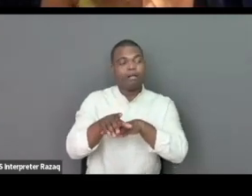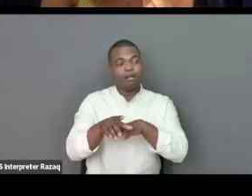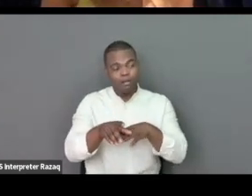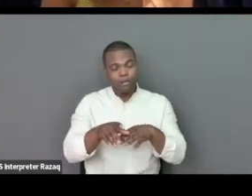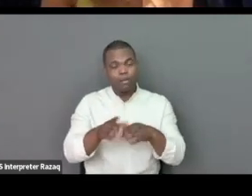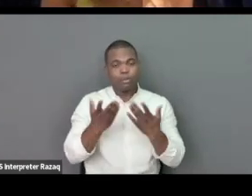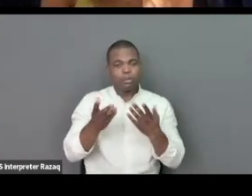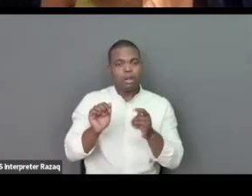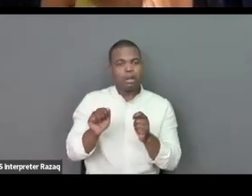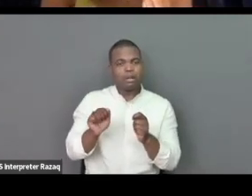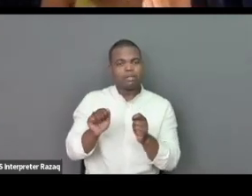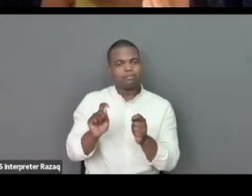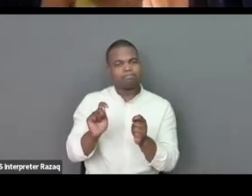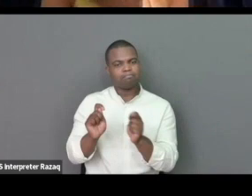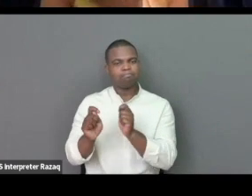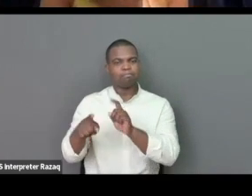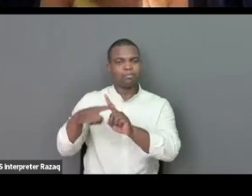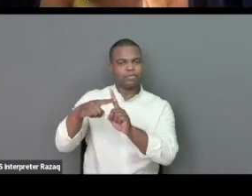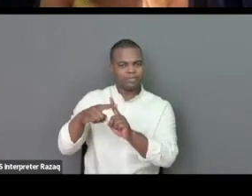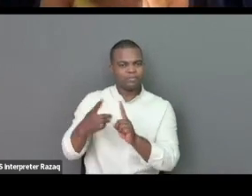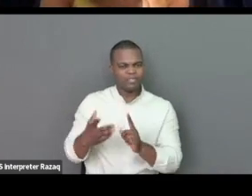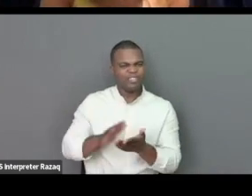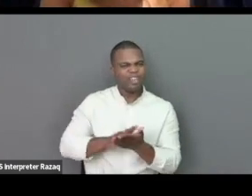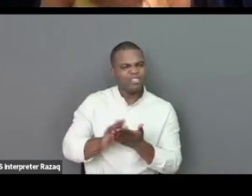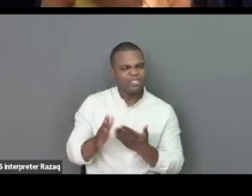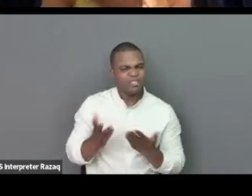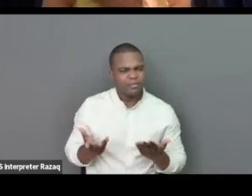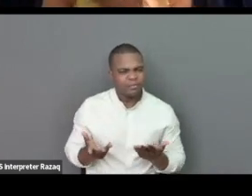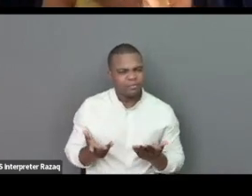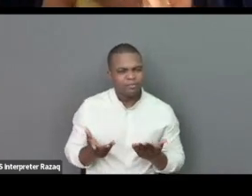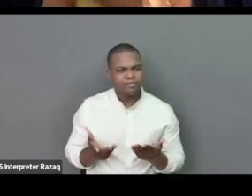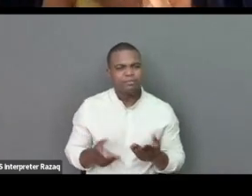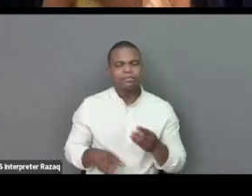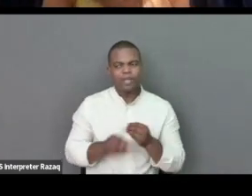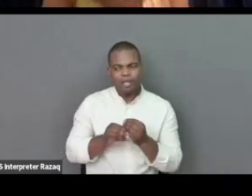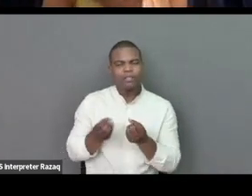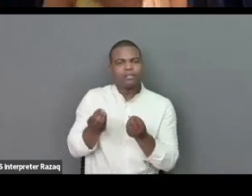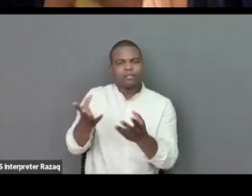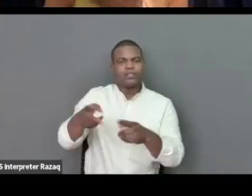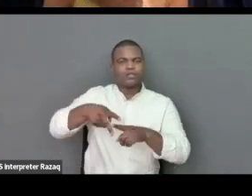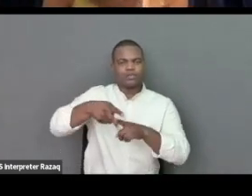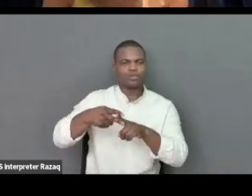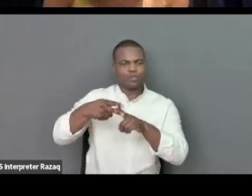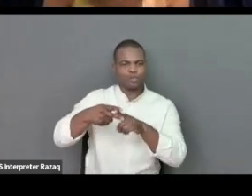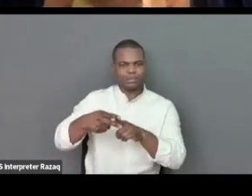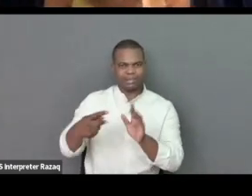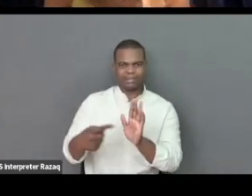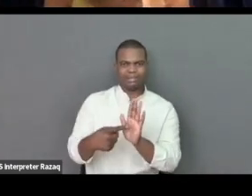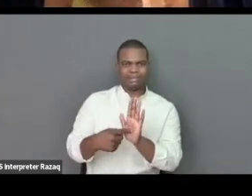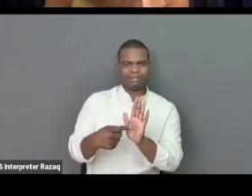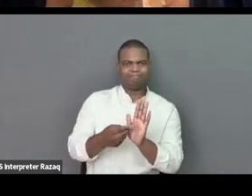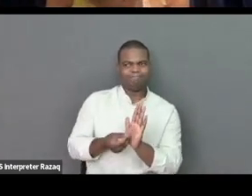interfaces. So, the first module on web